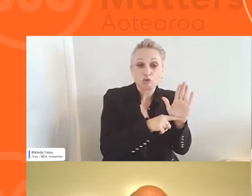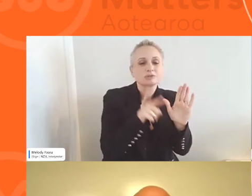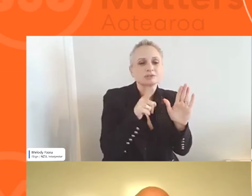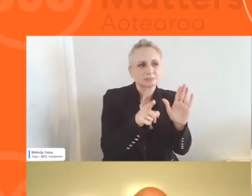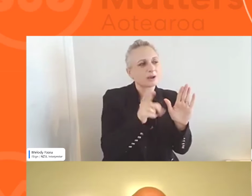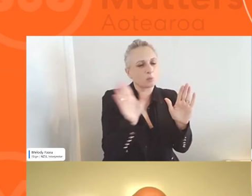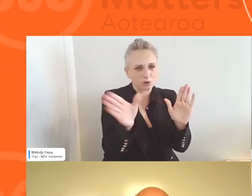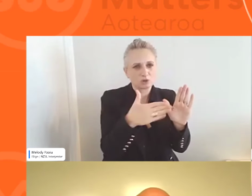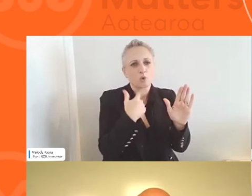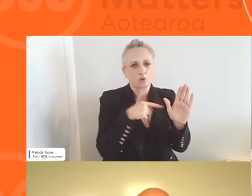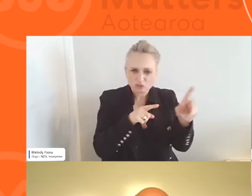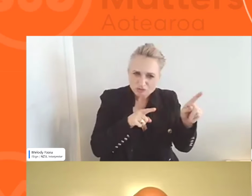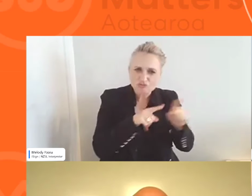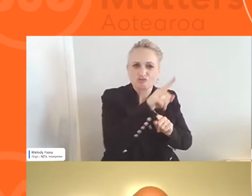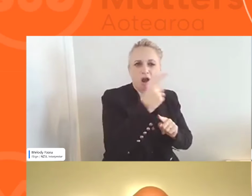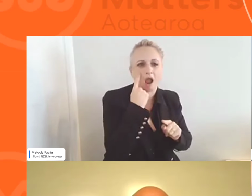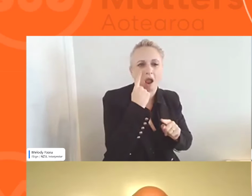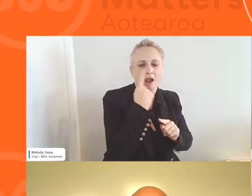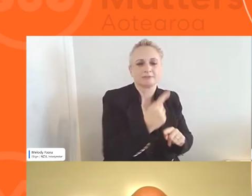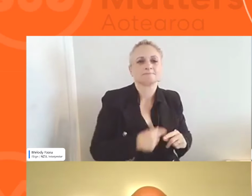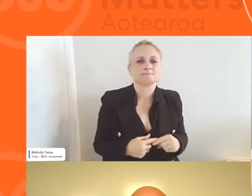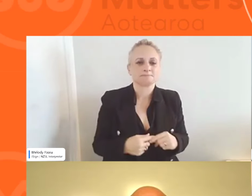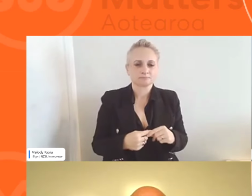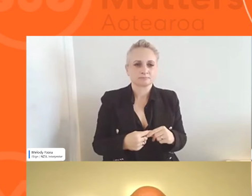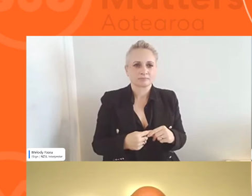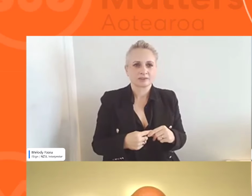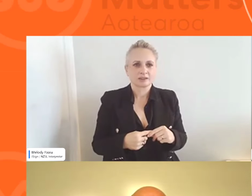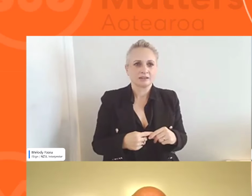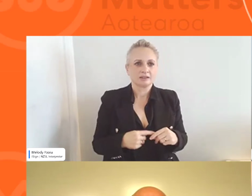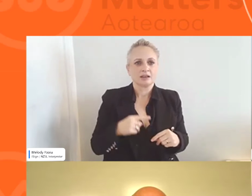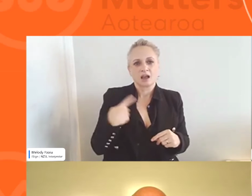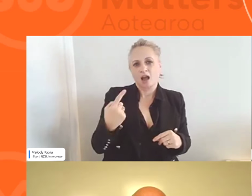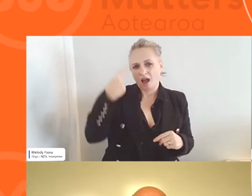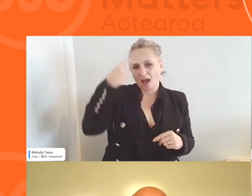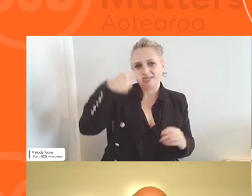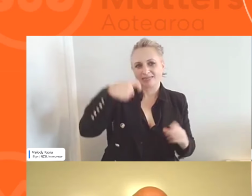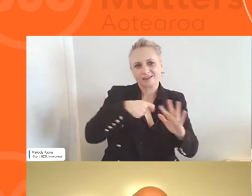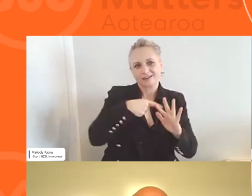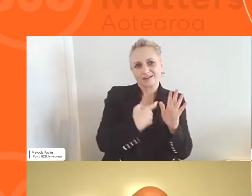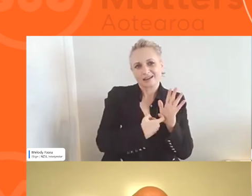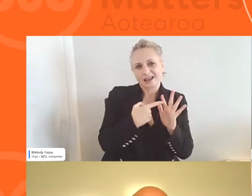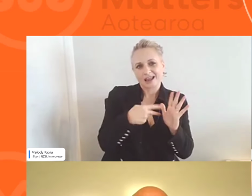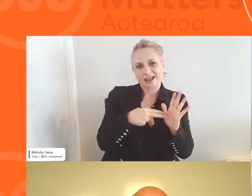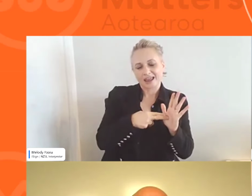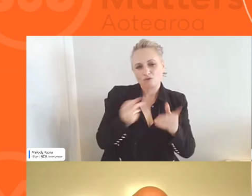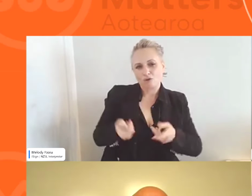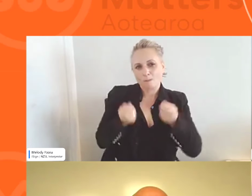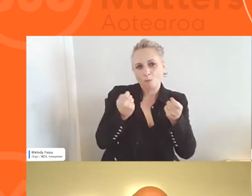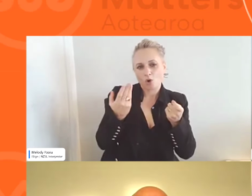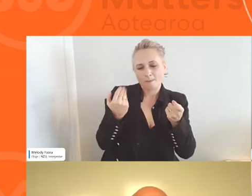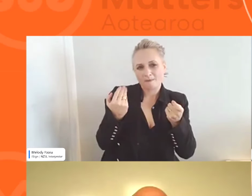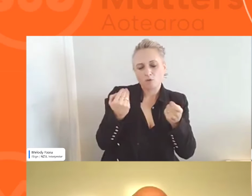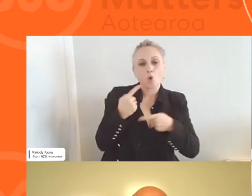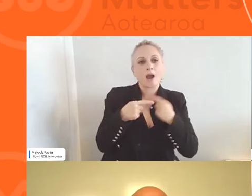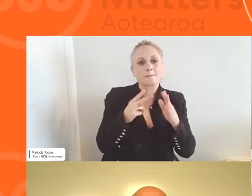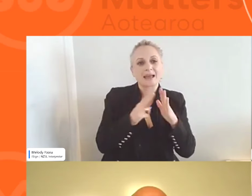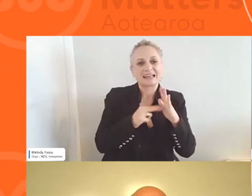thing I'd point out is that I think it was Karen brought up NZS 4121